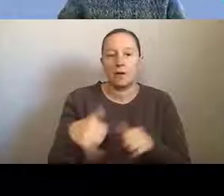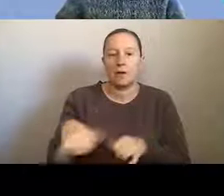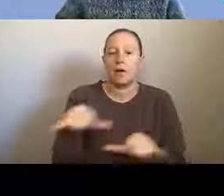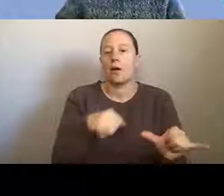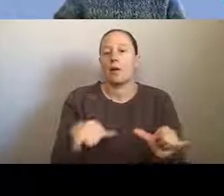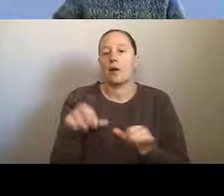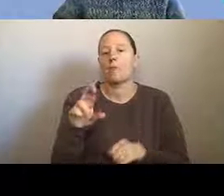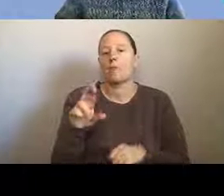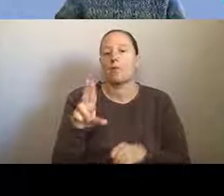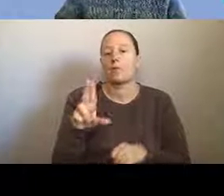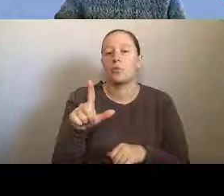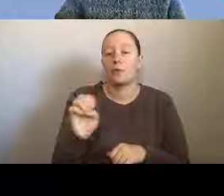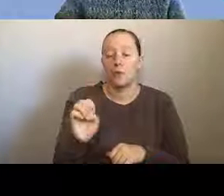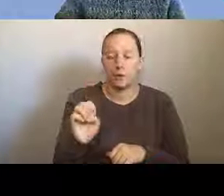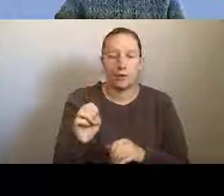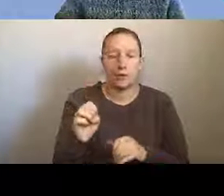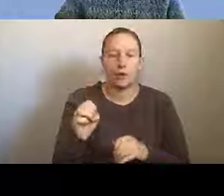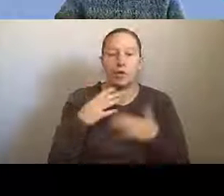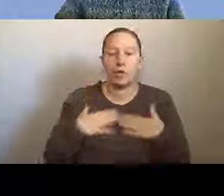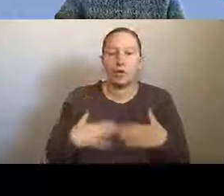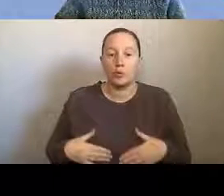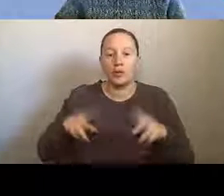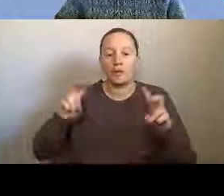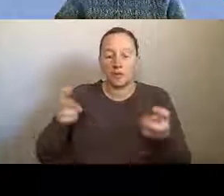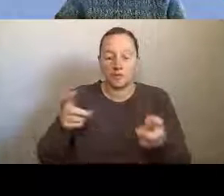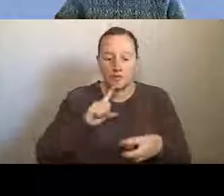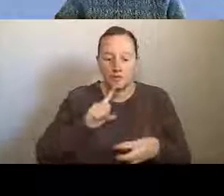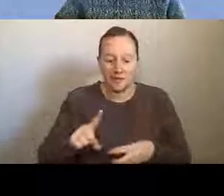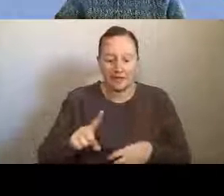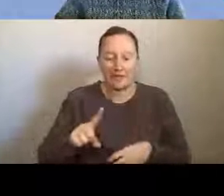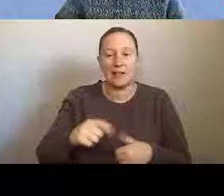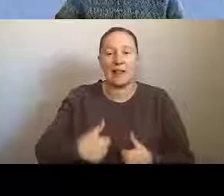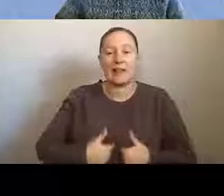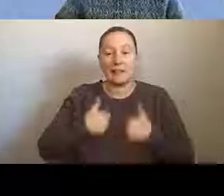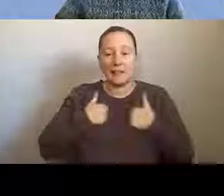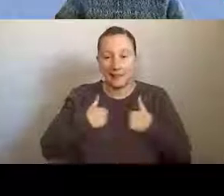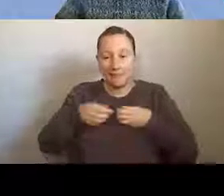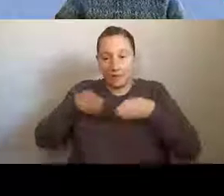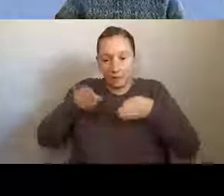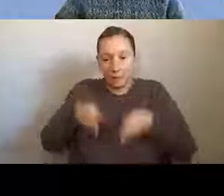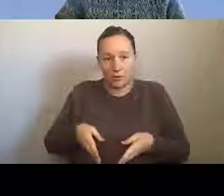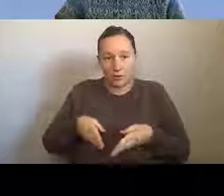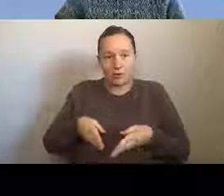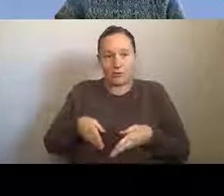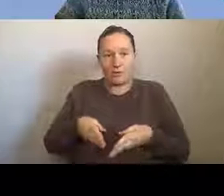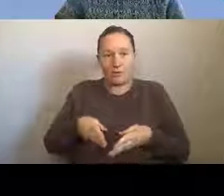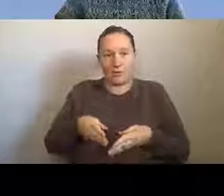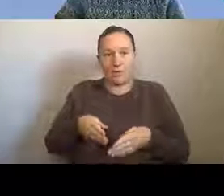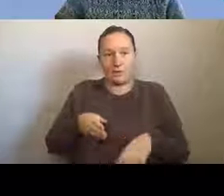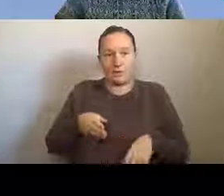as a living individual about whom an investigator